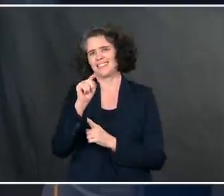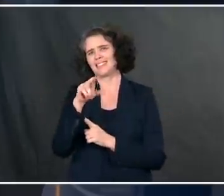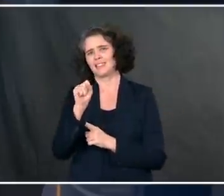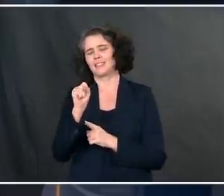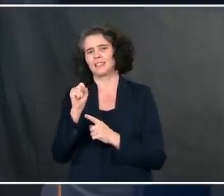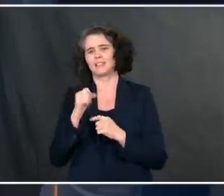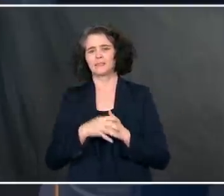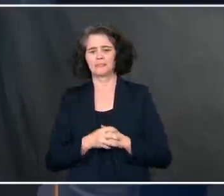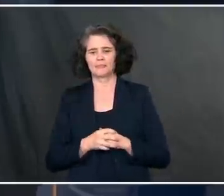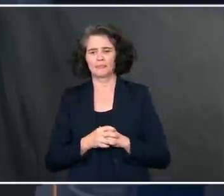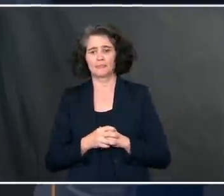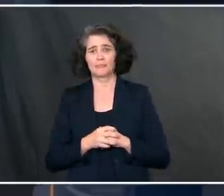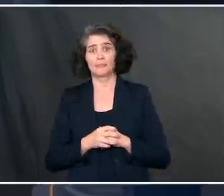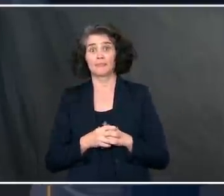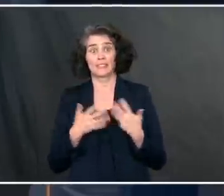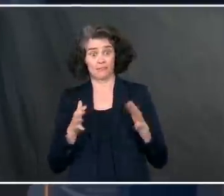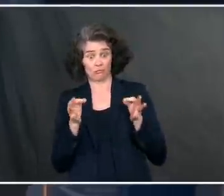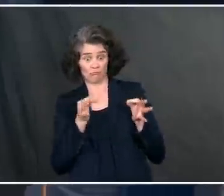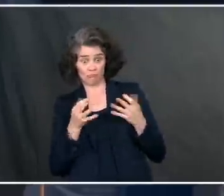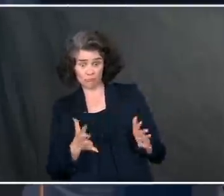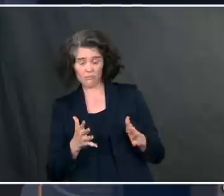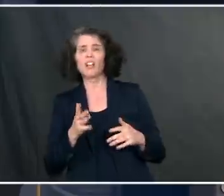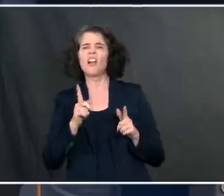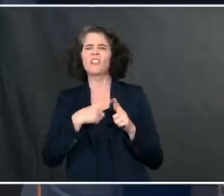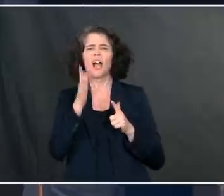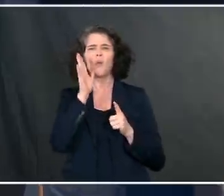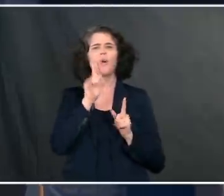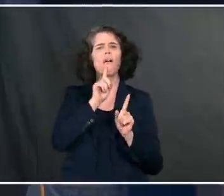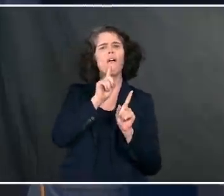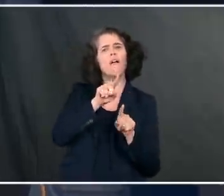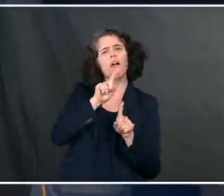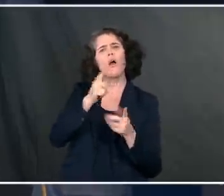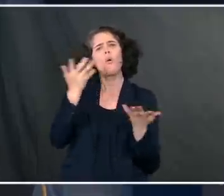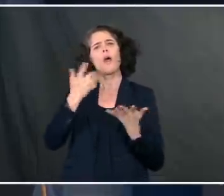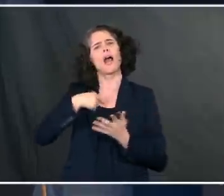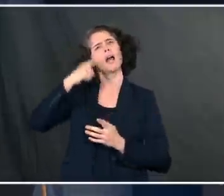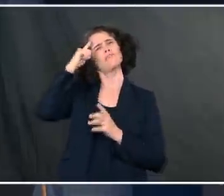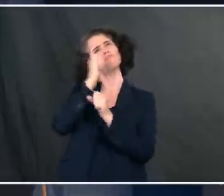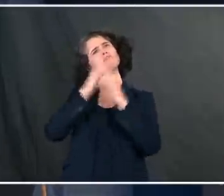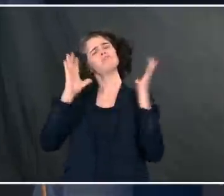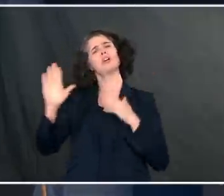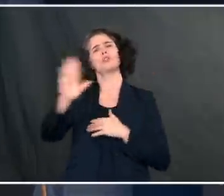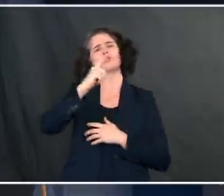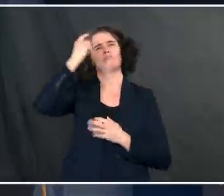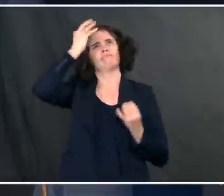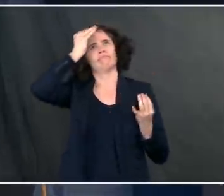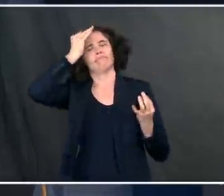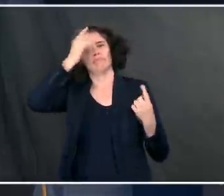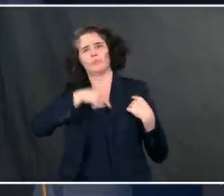and then maybe addressing some of the things that I know are on people's minds. So, first of all, obviously we are still